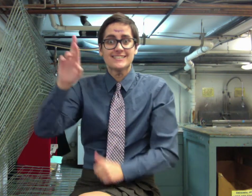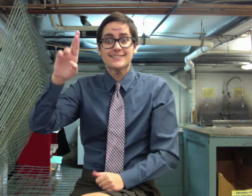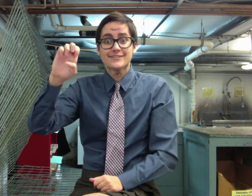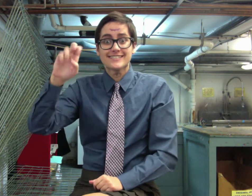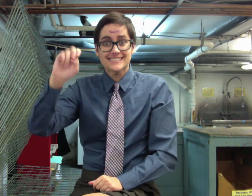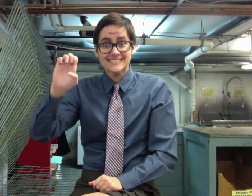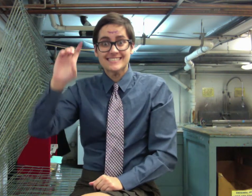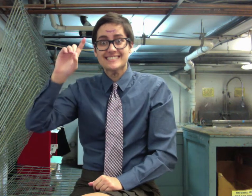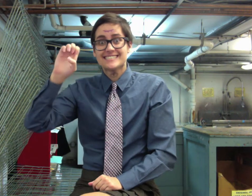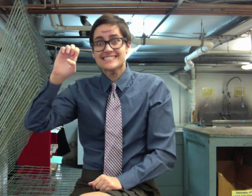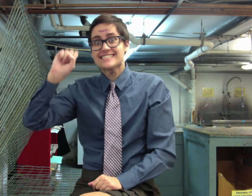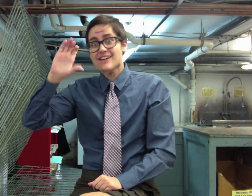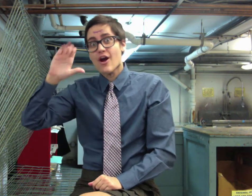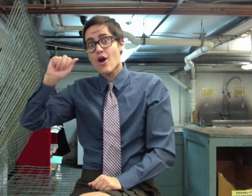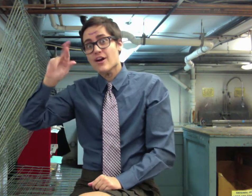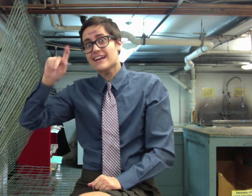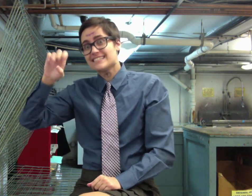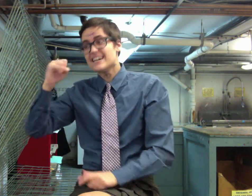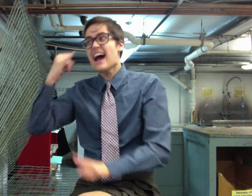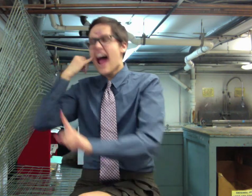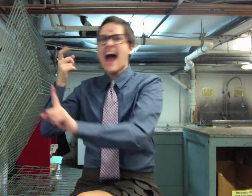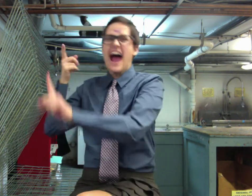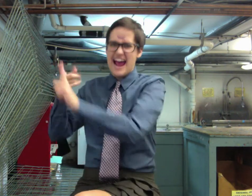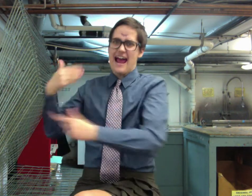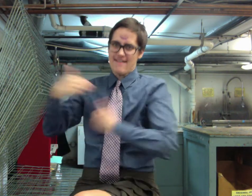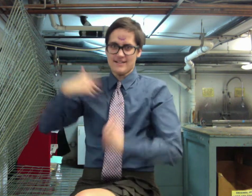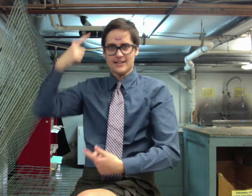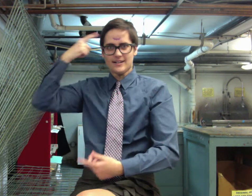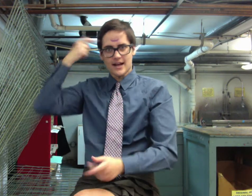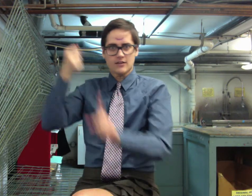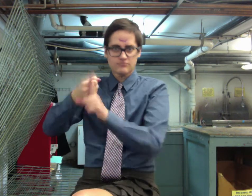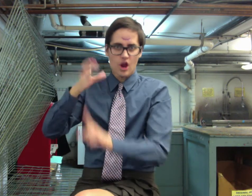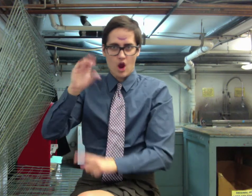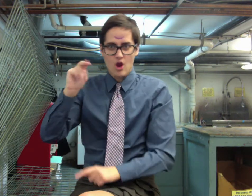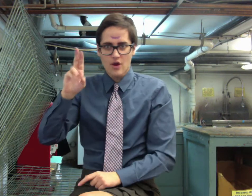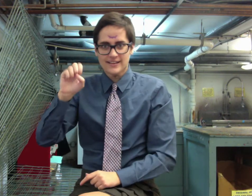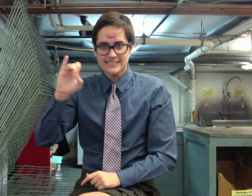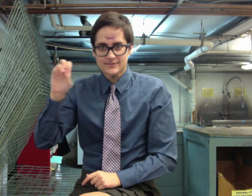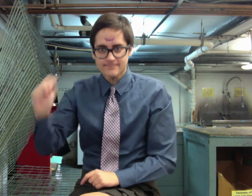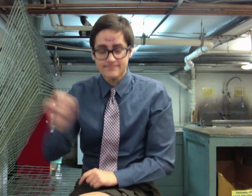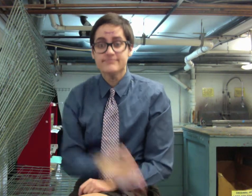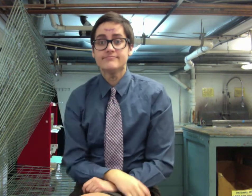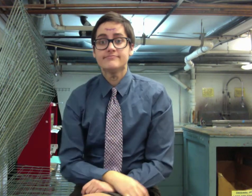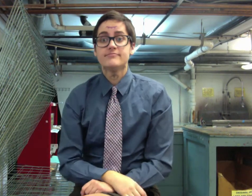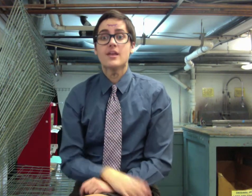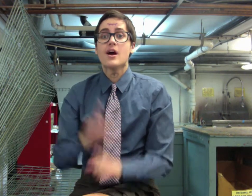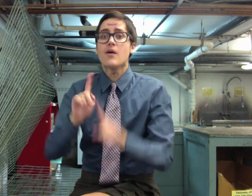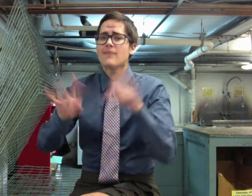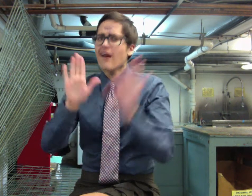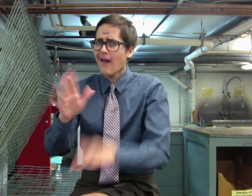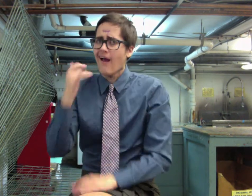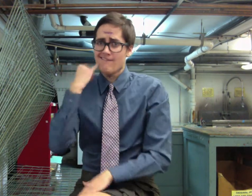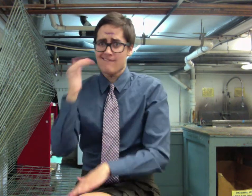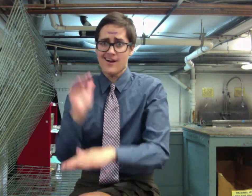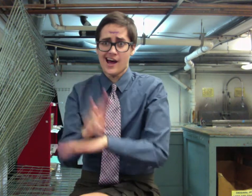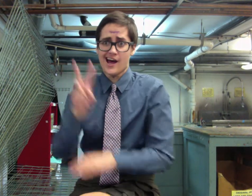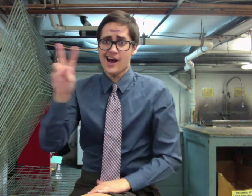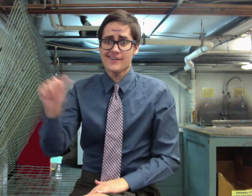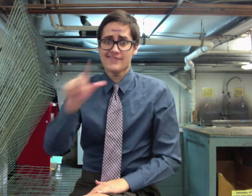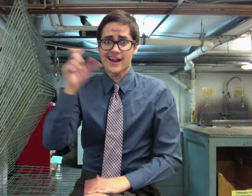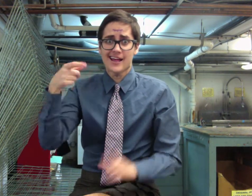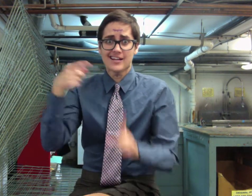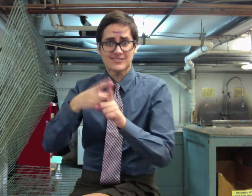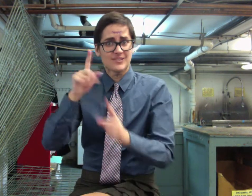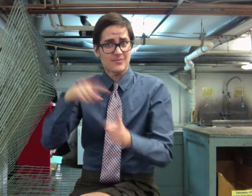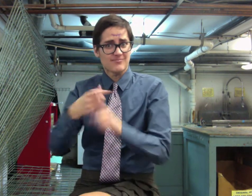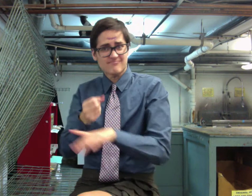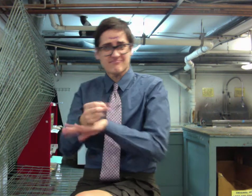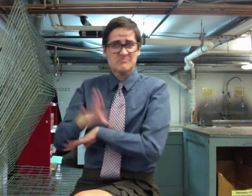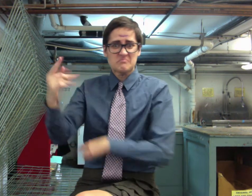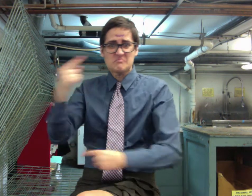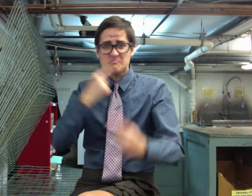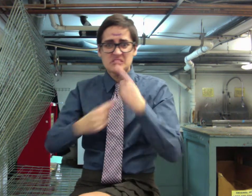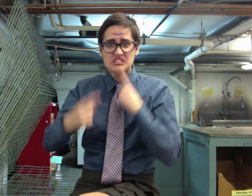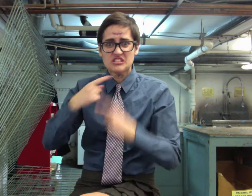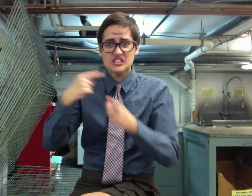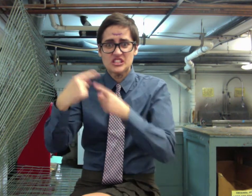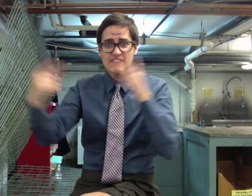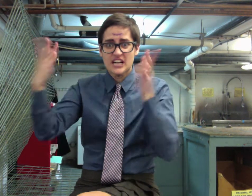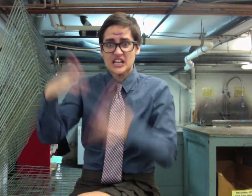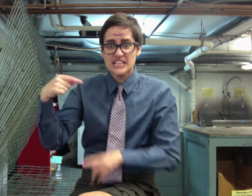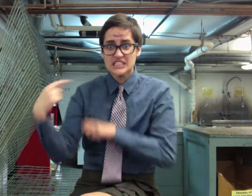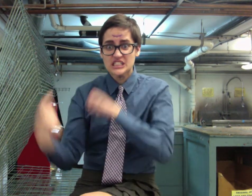concussed Rene Descartes. But, if Night Vale is going to beat their bitter rivals this